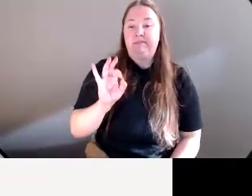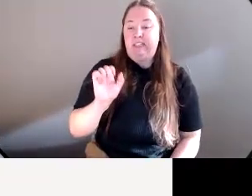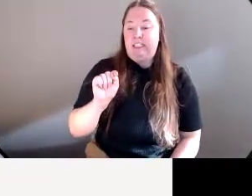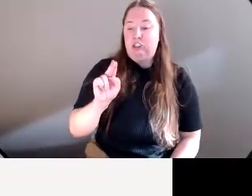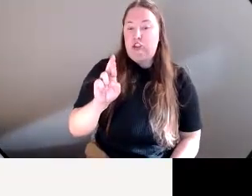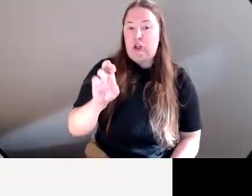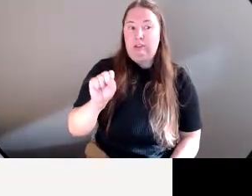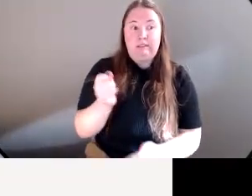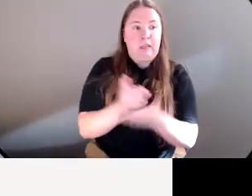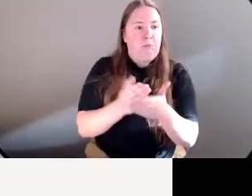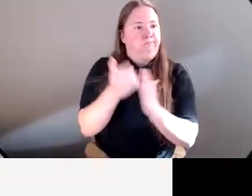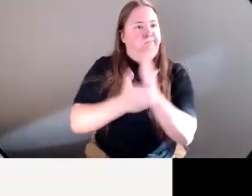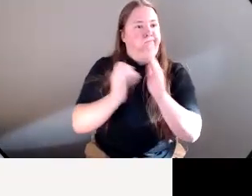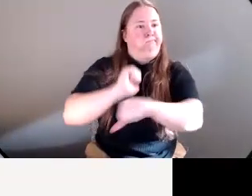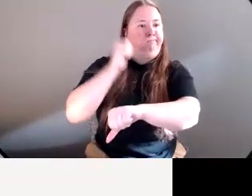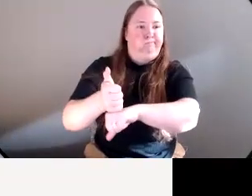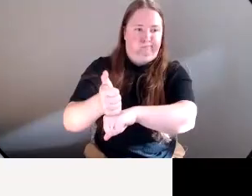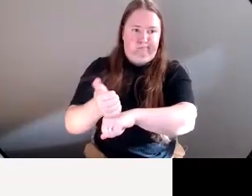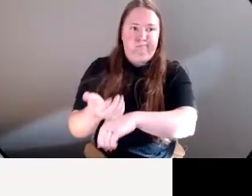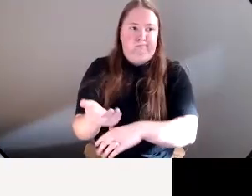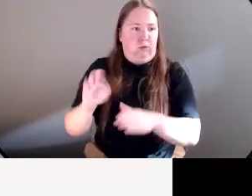automatically rolled out and unlocked for everybody.